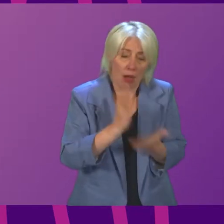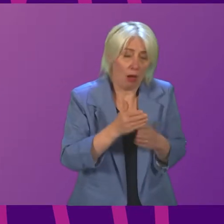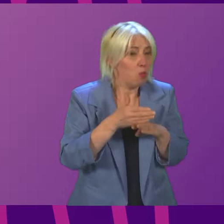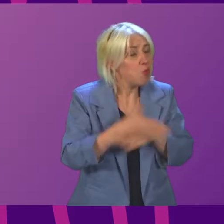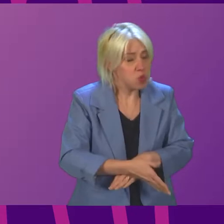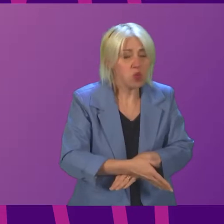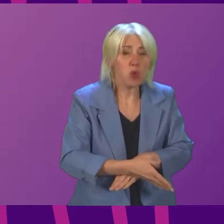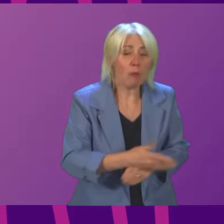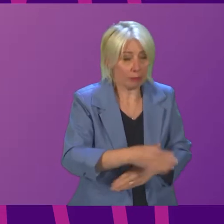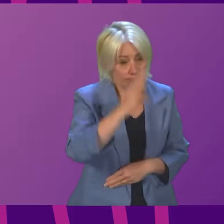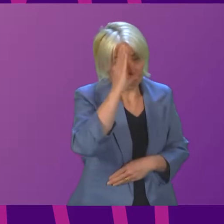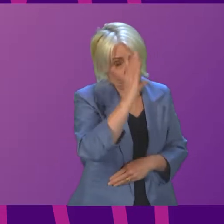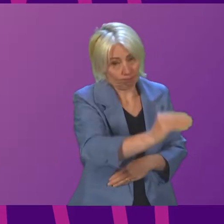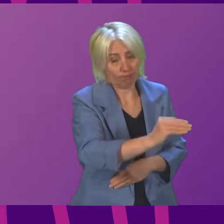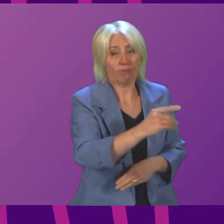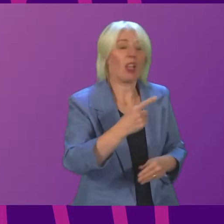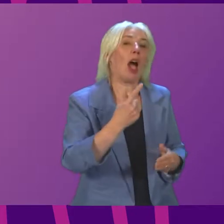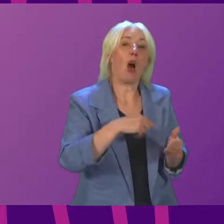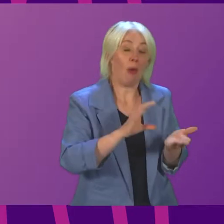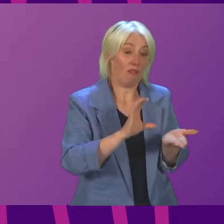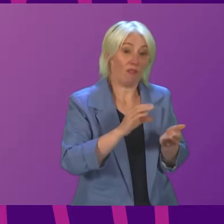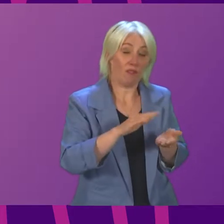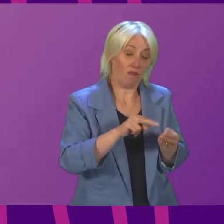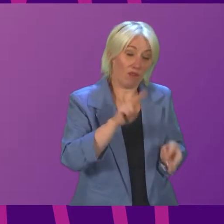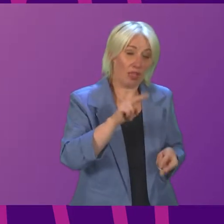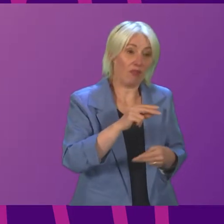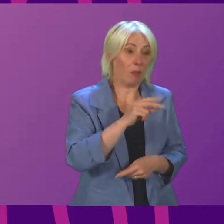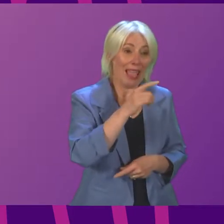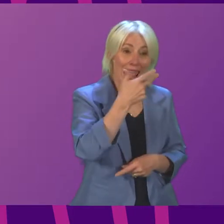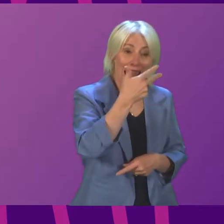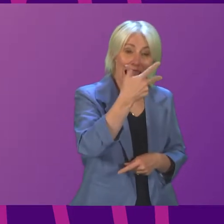to him that we have increased our funding from £8 million to £12 million for the wellbeing of